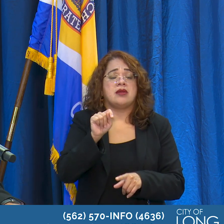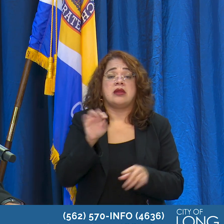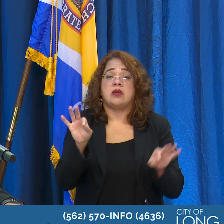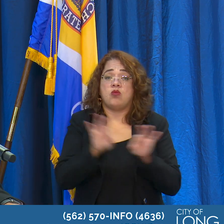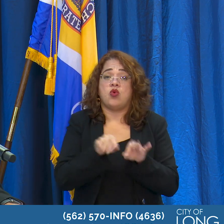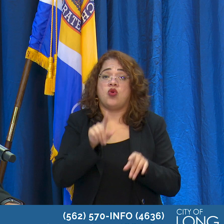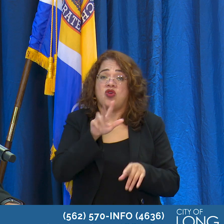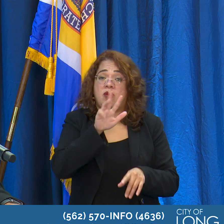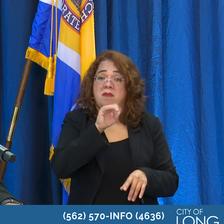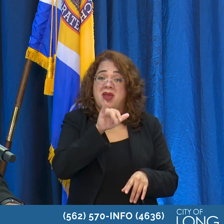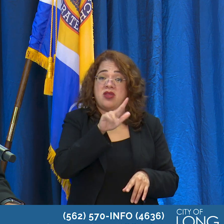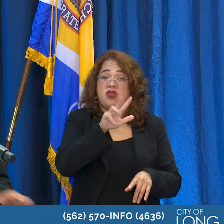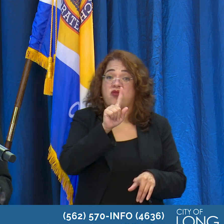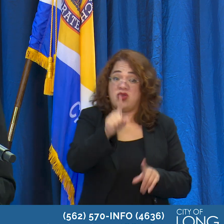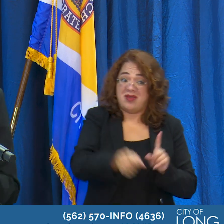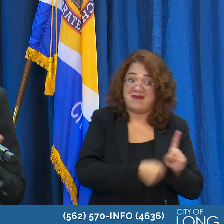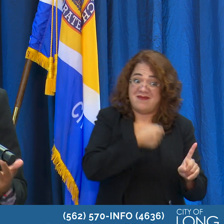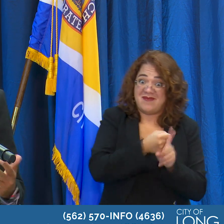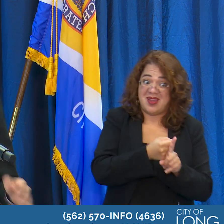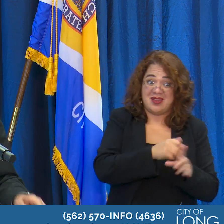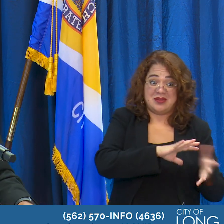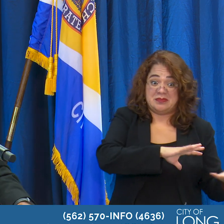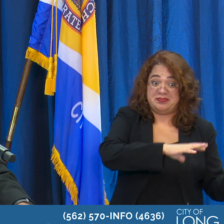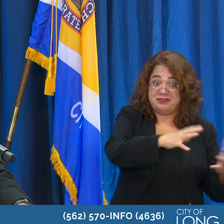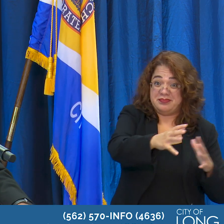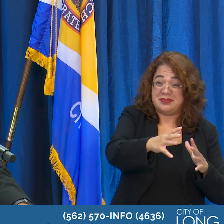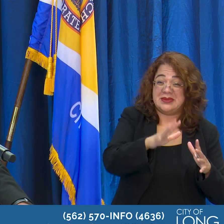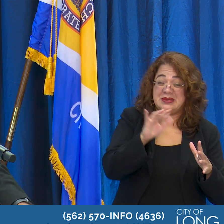grant programs, please reach out to us you can of course